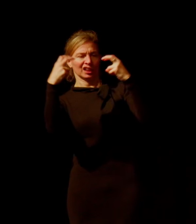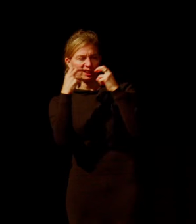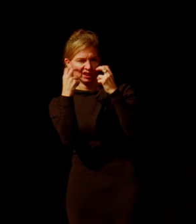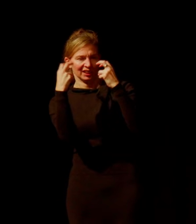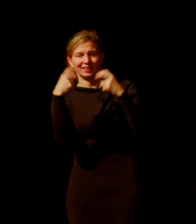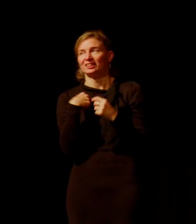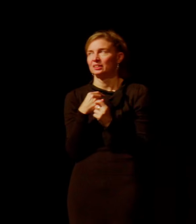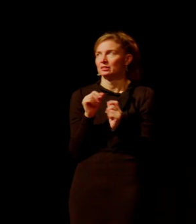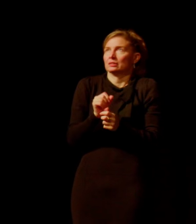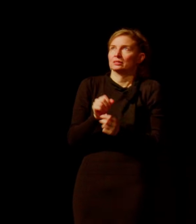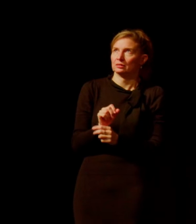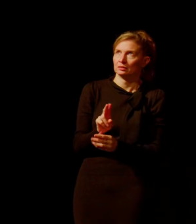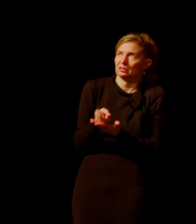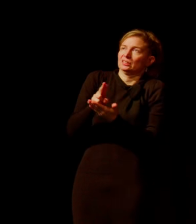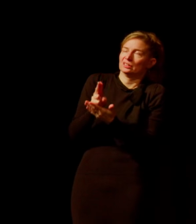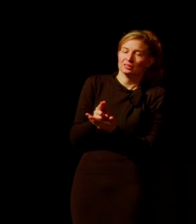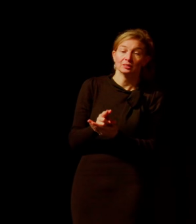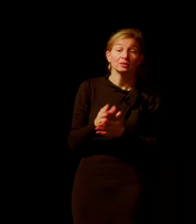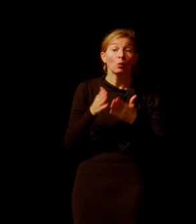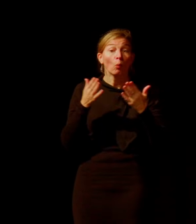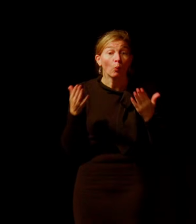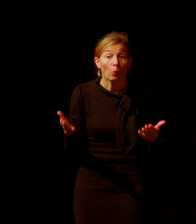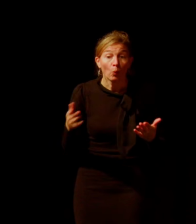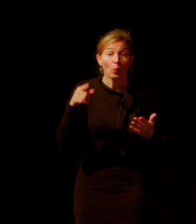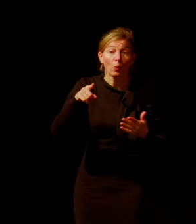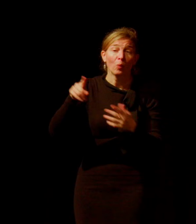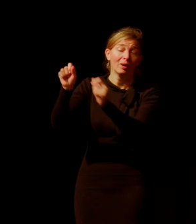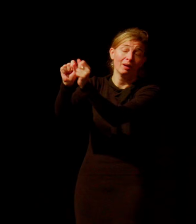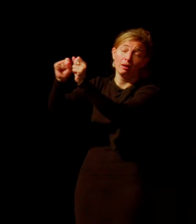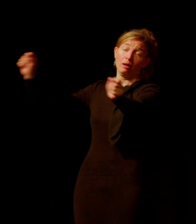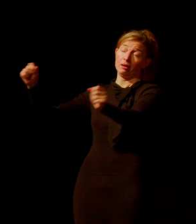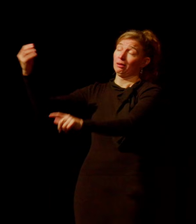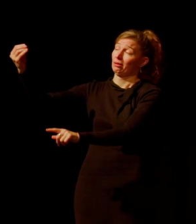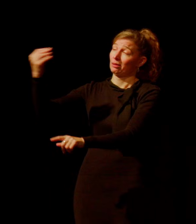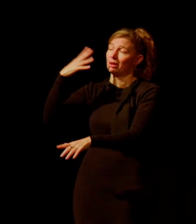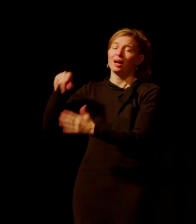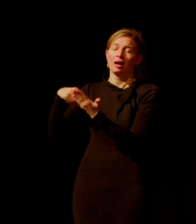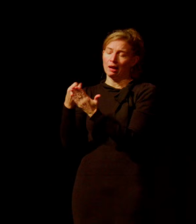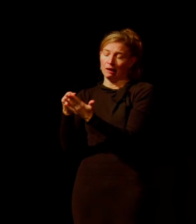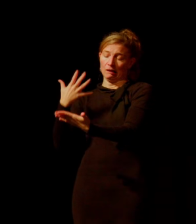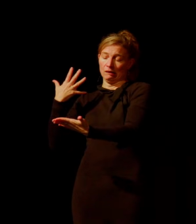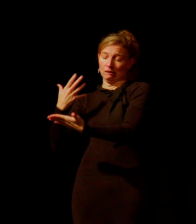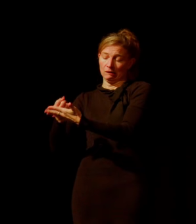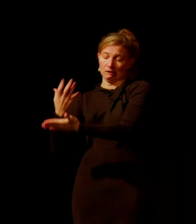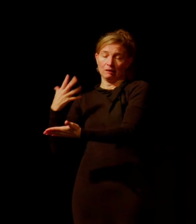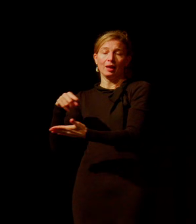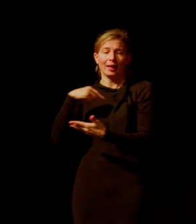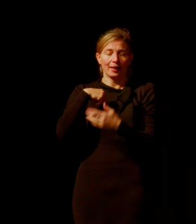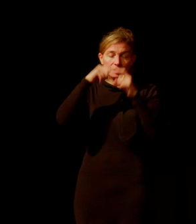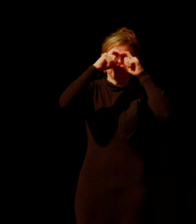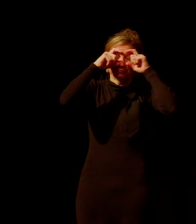Or you’re wearing an eye mask to cover the screen light of their late night Netflix marathon.